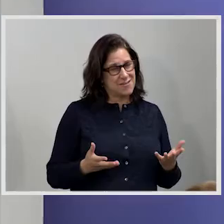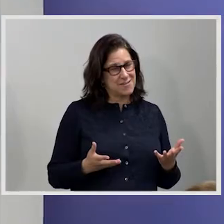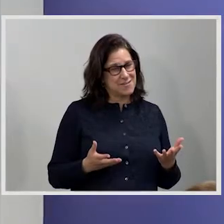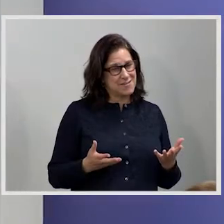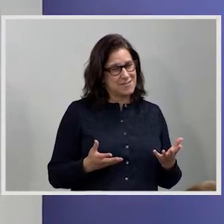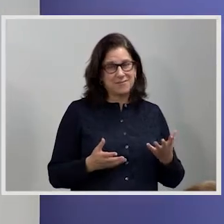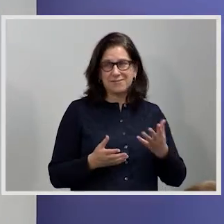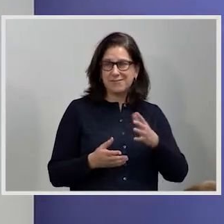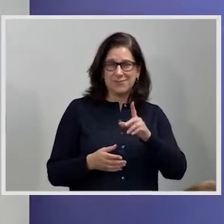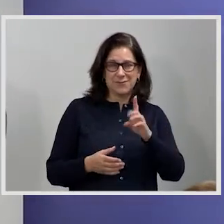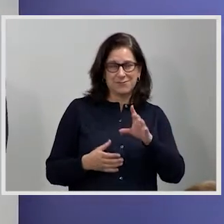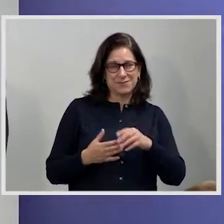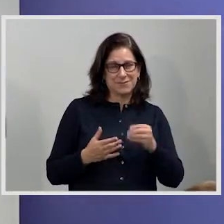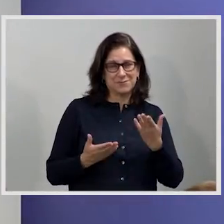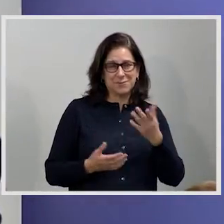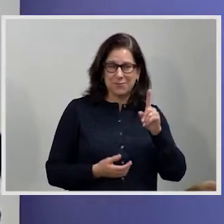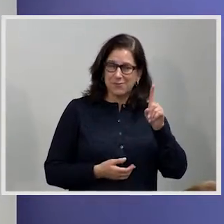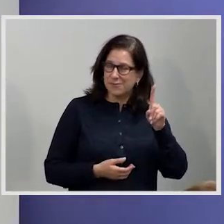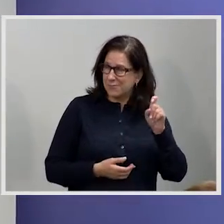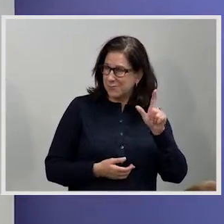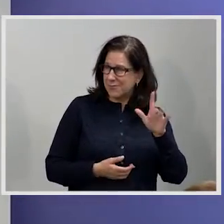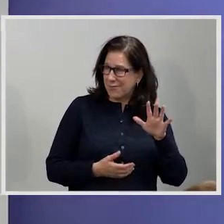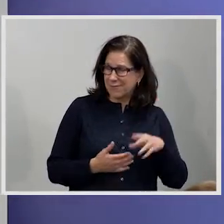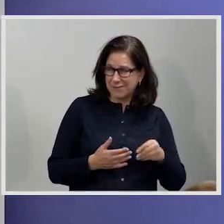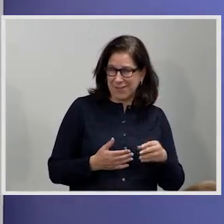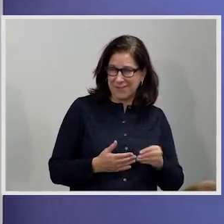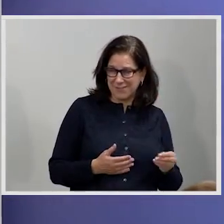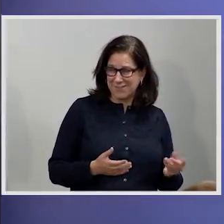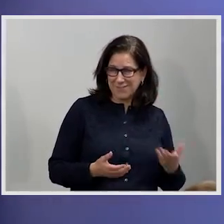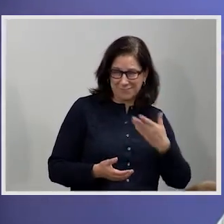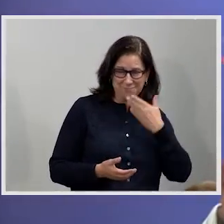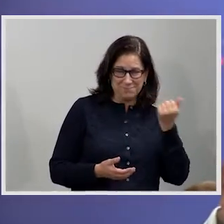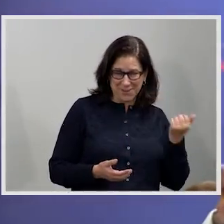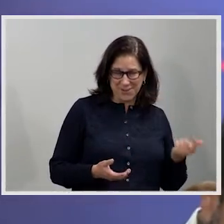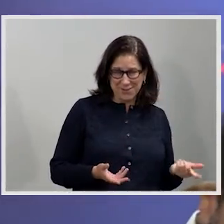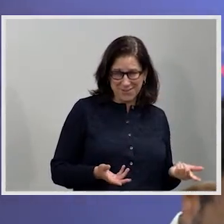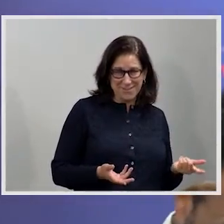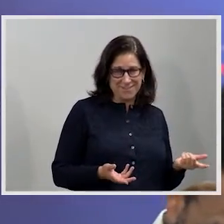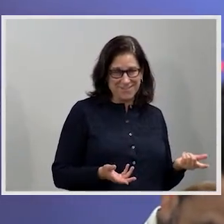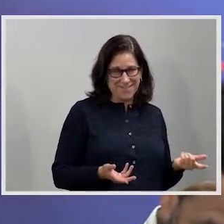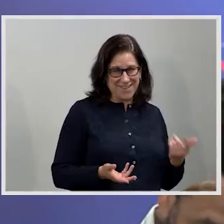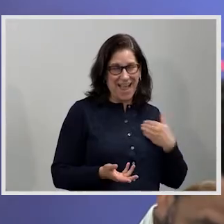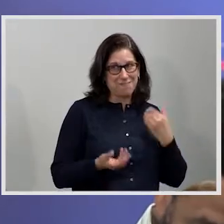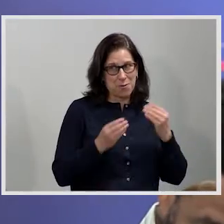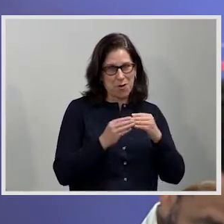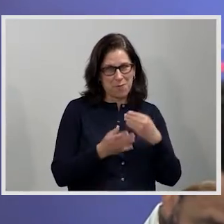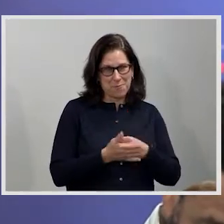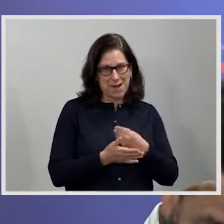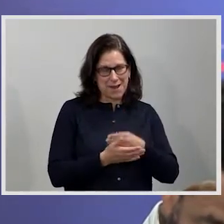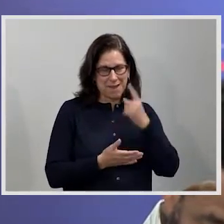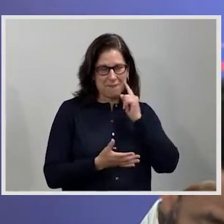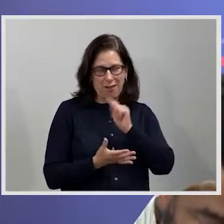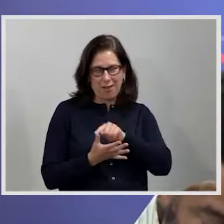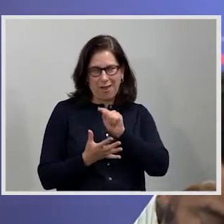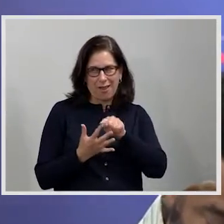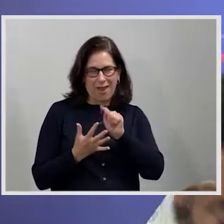$125 OR $200? SO AT LEAST WE'D HAVE A LITTLE BIT MORE TO SPEND. SO THAT'S WHAT I WANTED TO SAY.